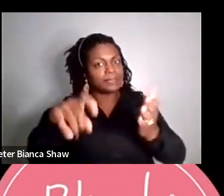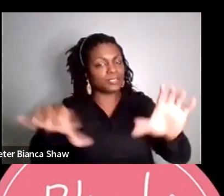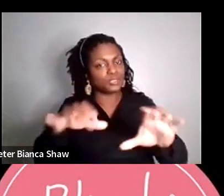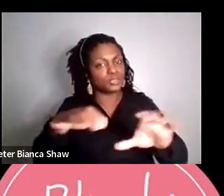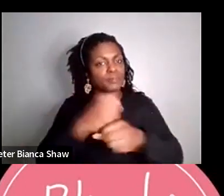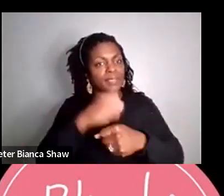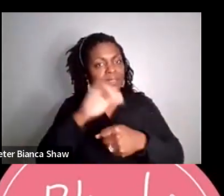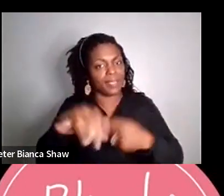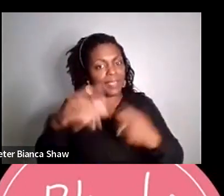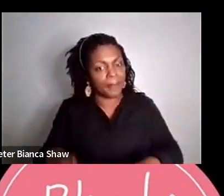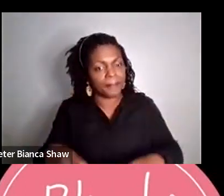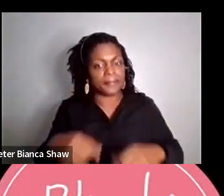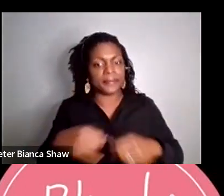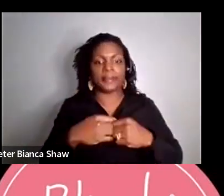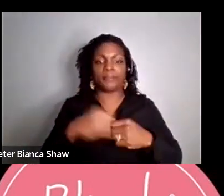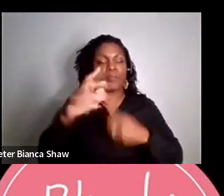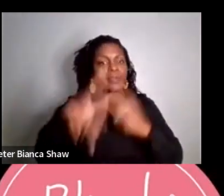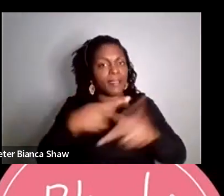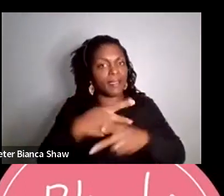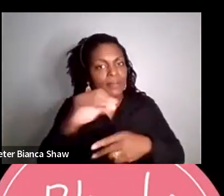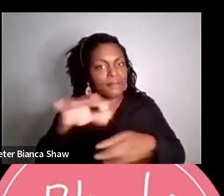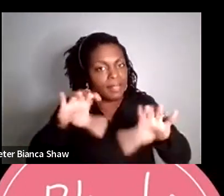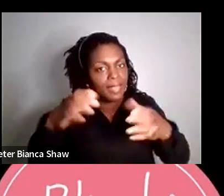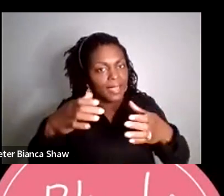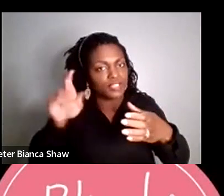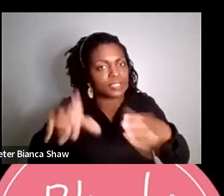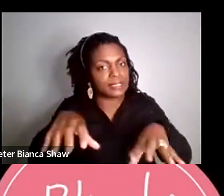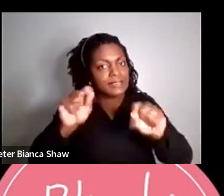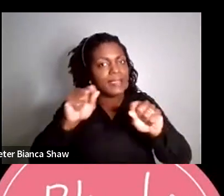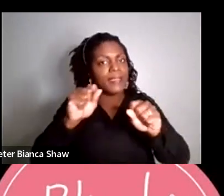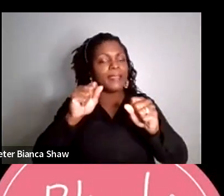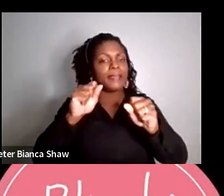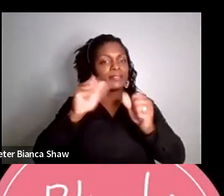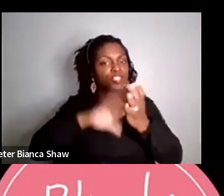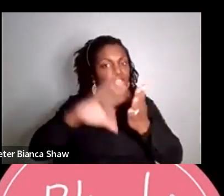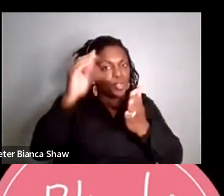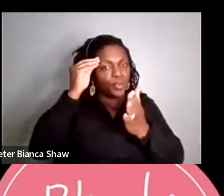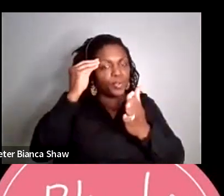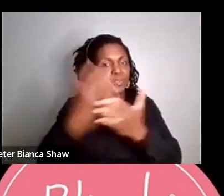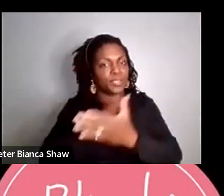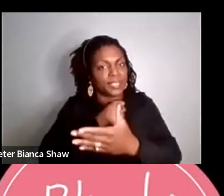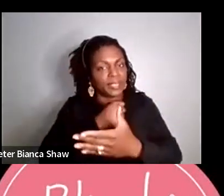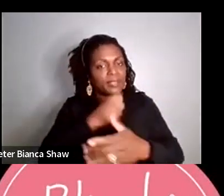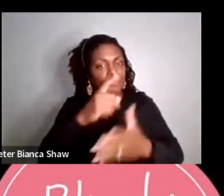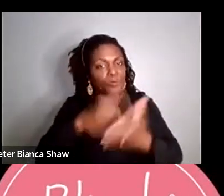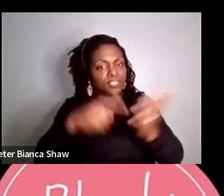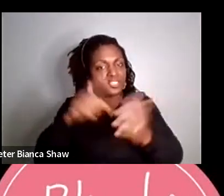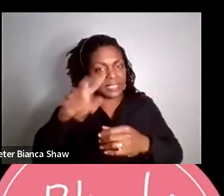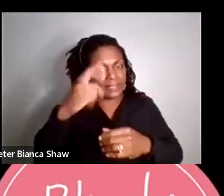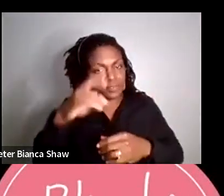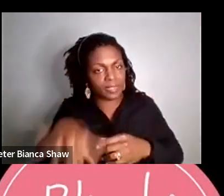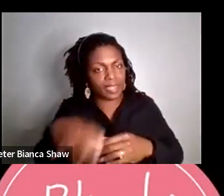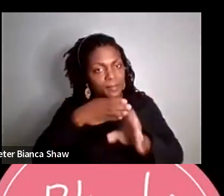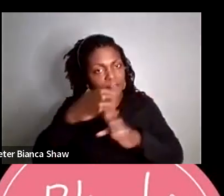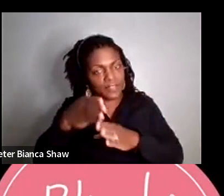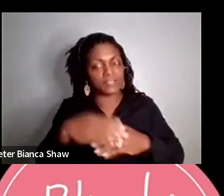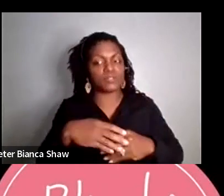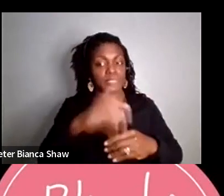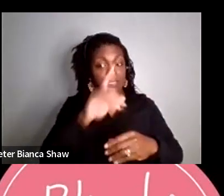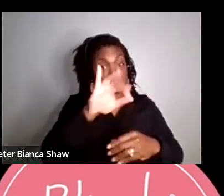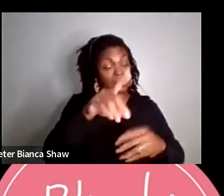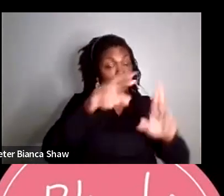What kinds of classes they would need to take. We also did some resume writing, which was a lot of fun.